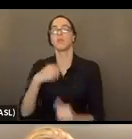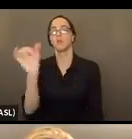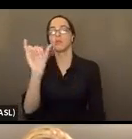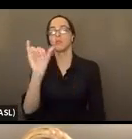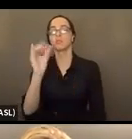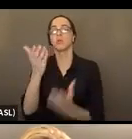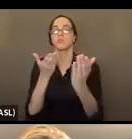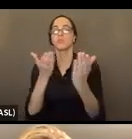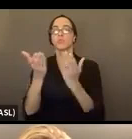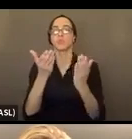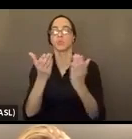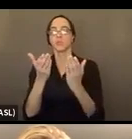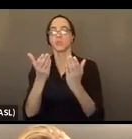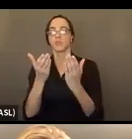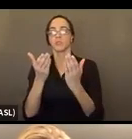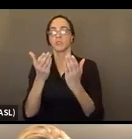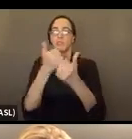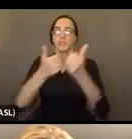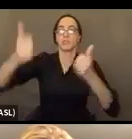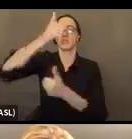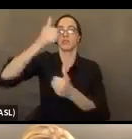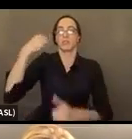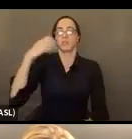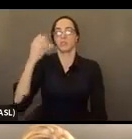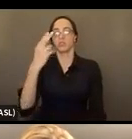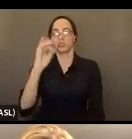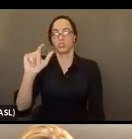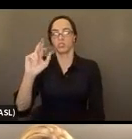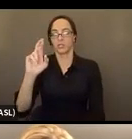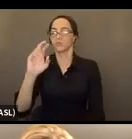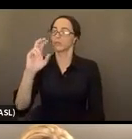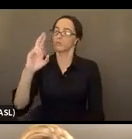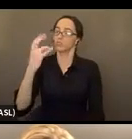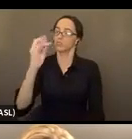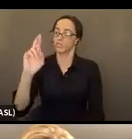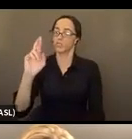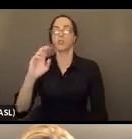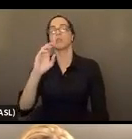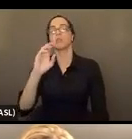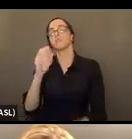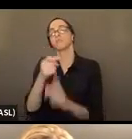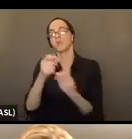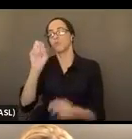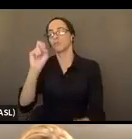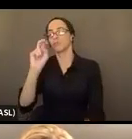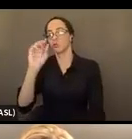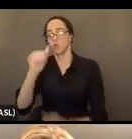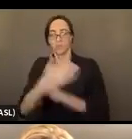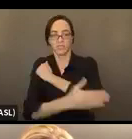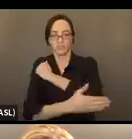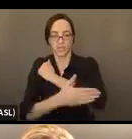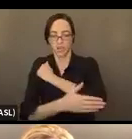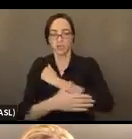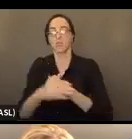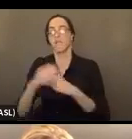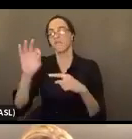access and functional needs committee um certainly glad to be here to this evening to share with the